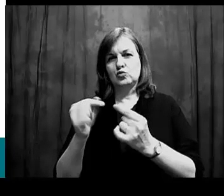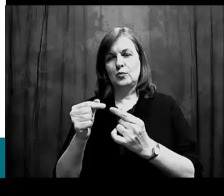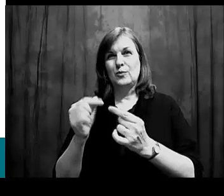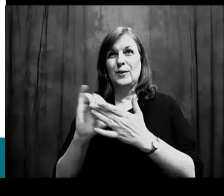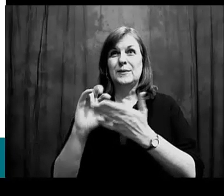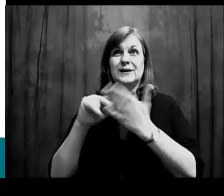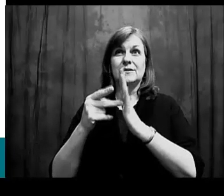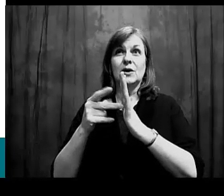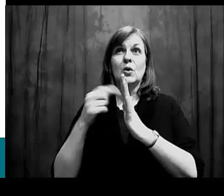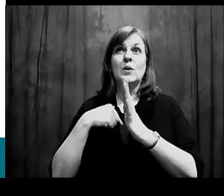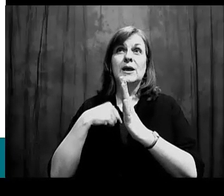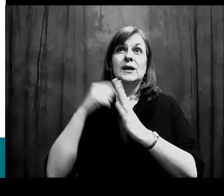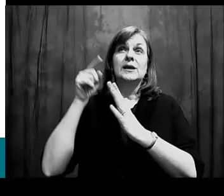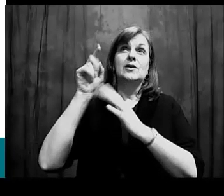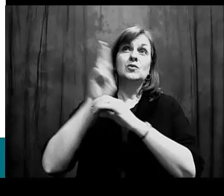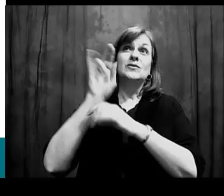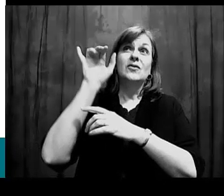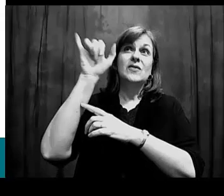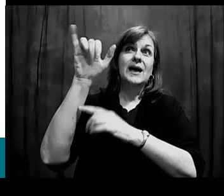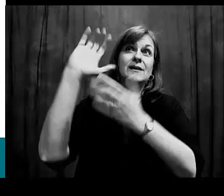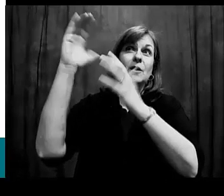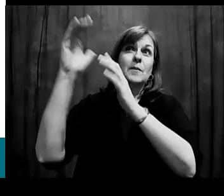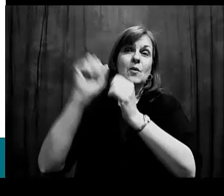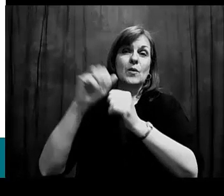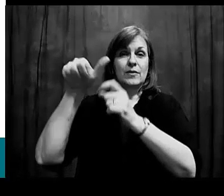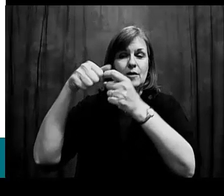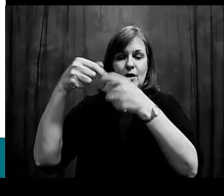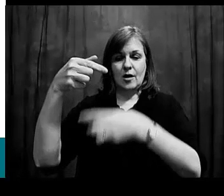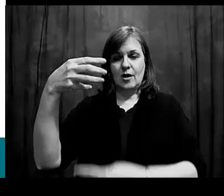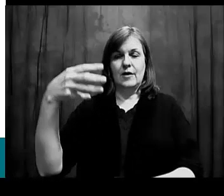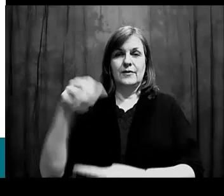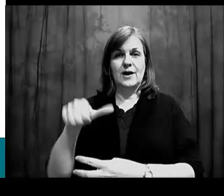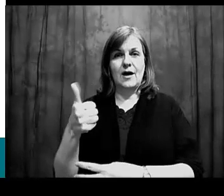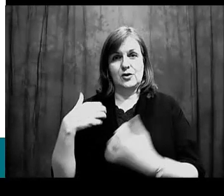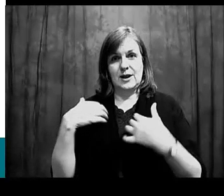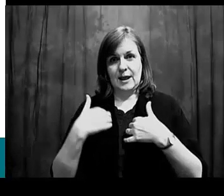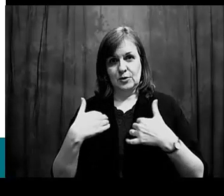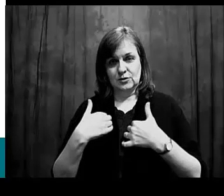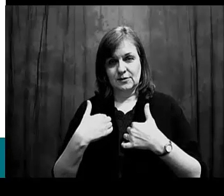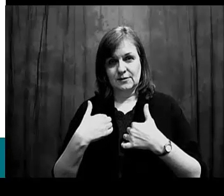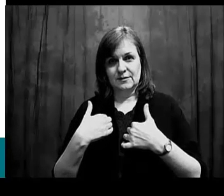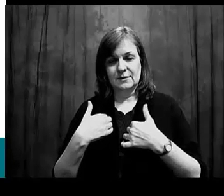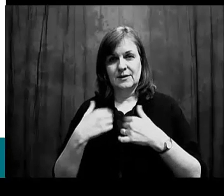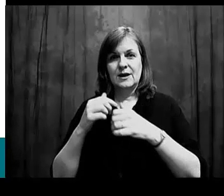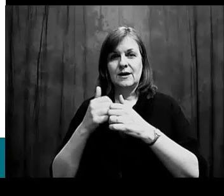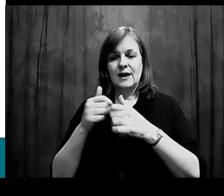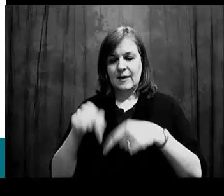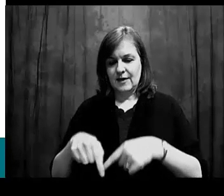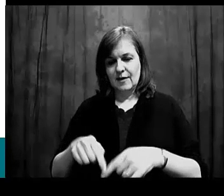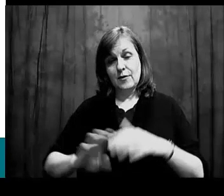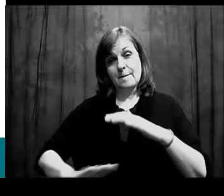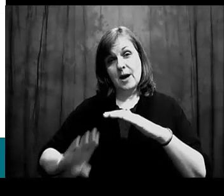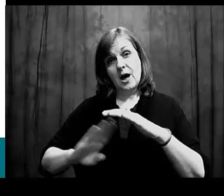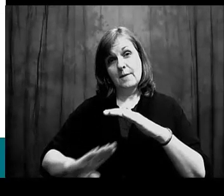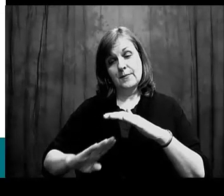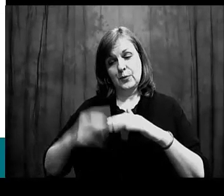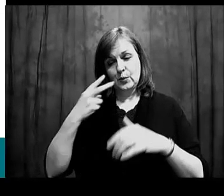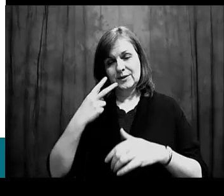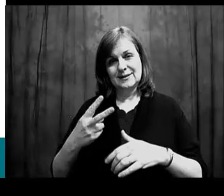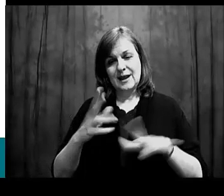that's the group to whom we will compare every one else -- and very very very far removed from that way down here at the bottom